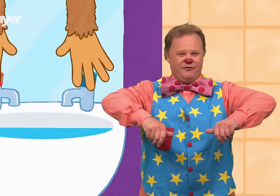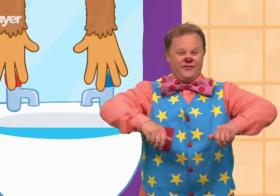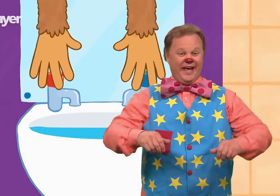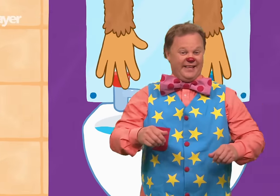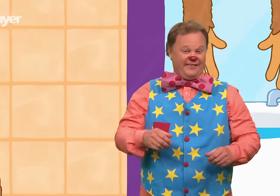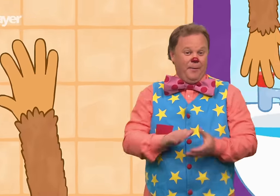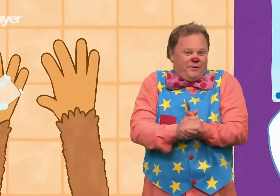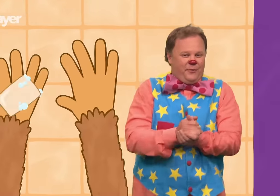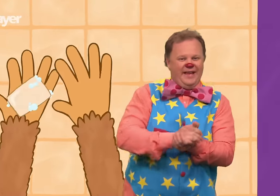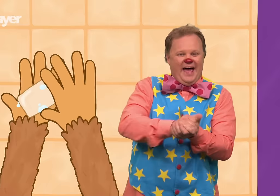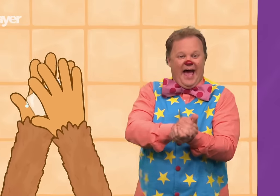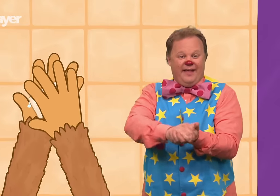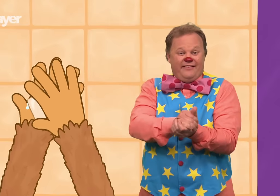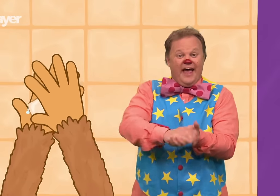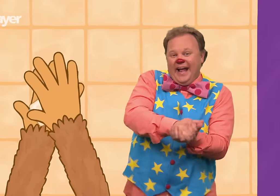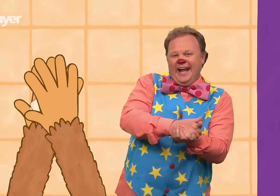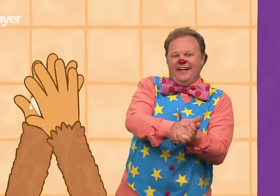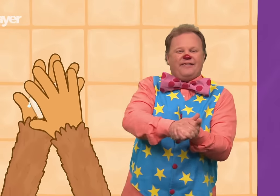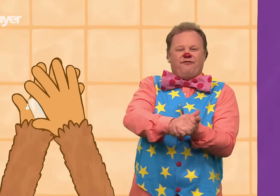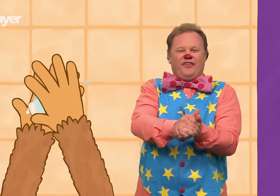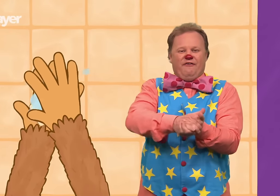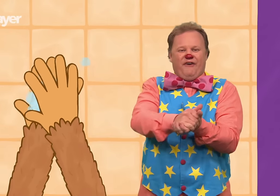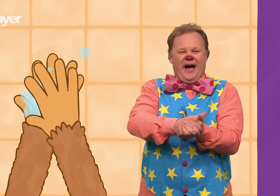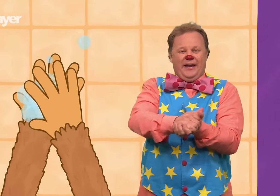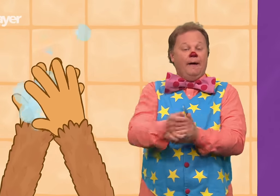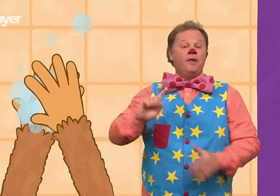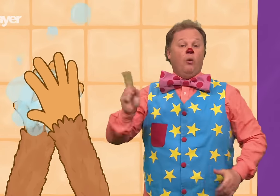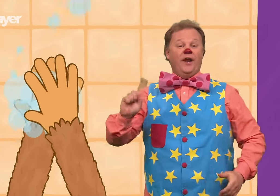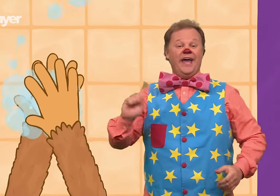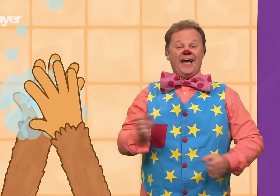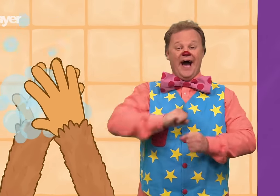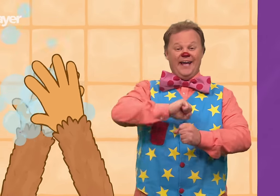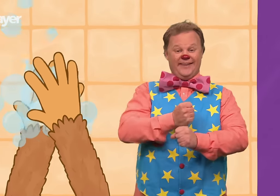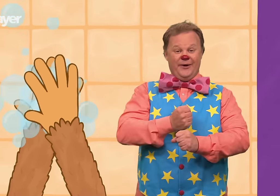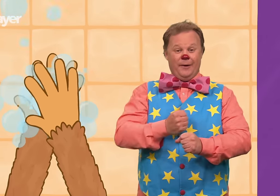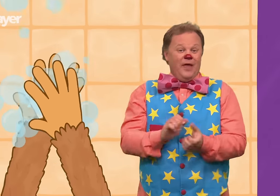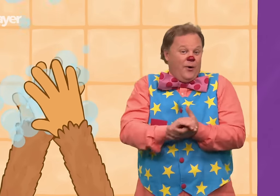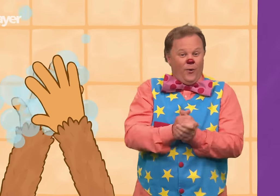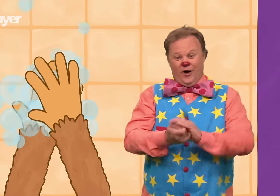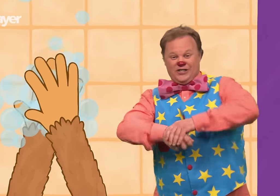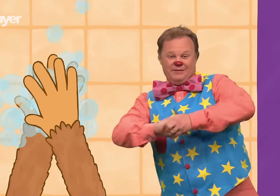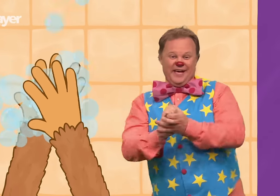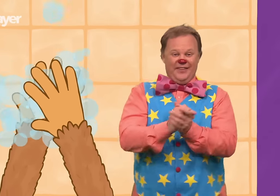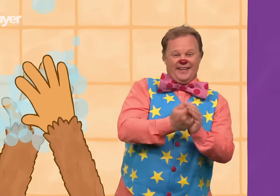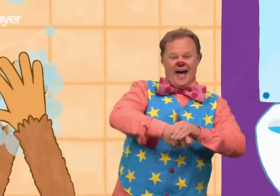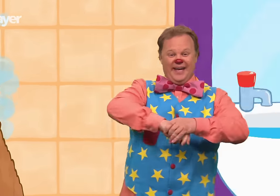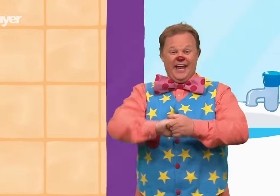take the soap between your hands lots of frothy fun what are you gonna do wash them till they're done